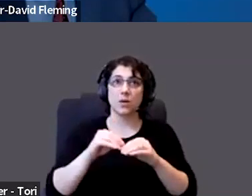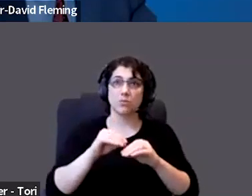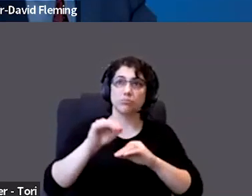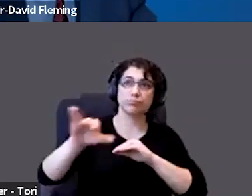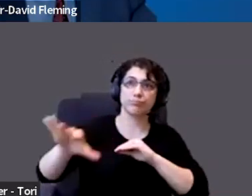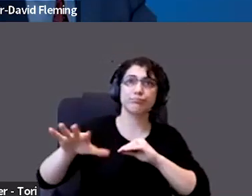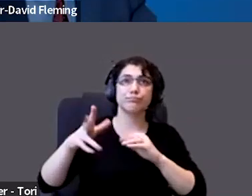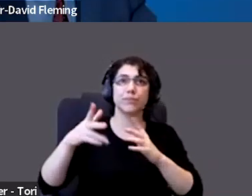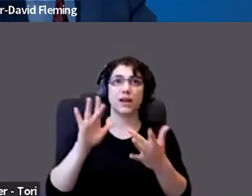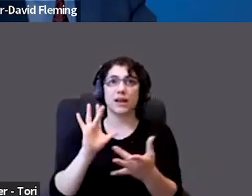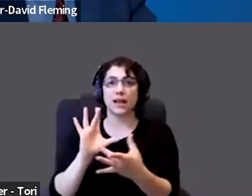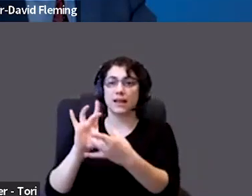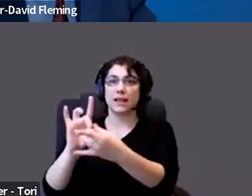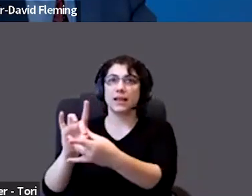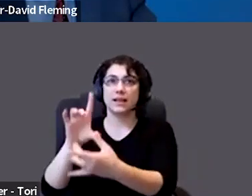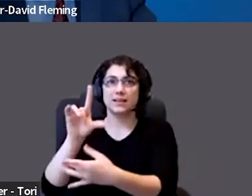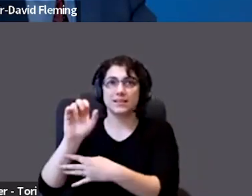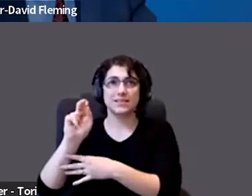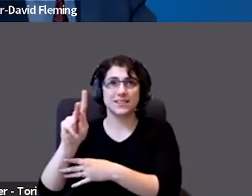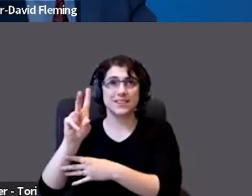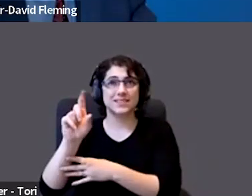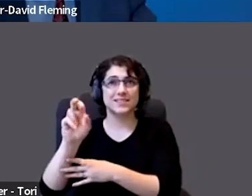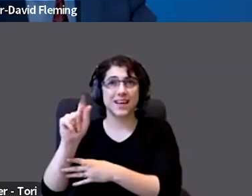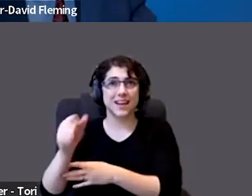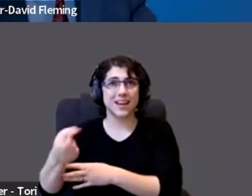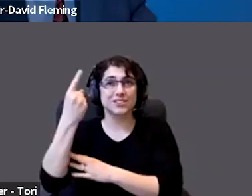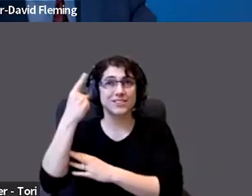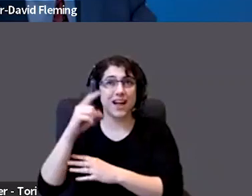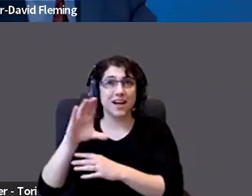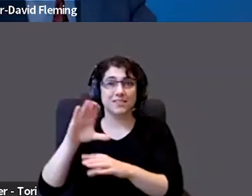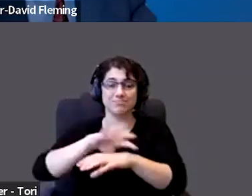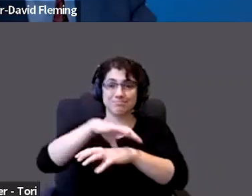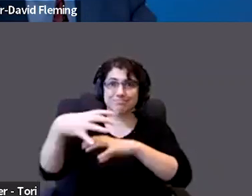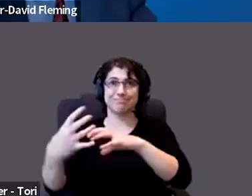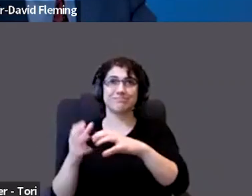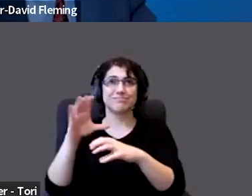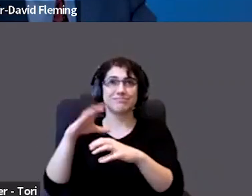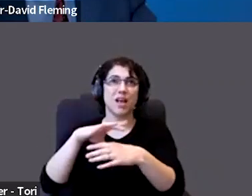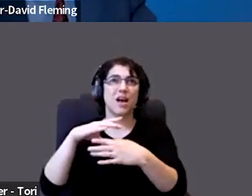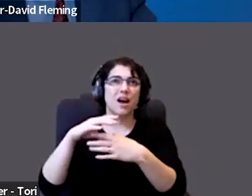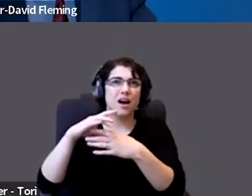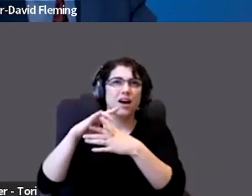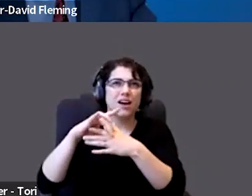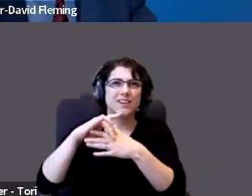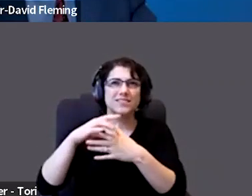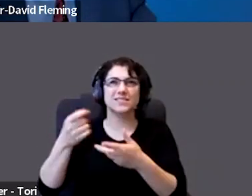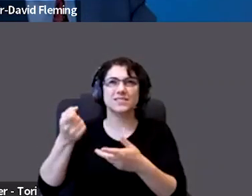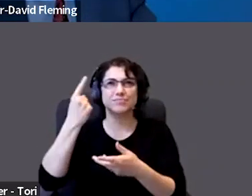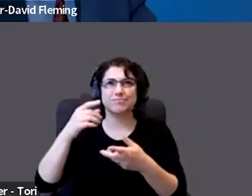and understand the context around a case so that they can infer the social determinants of health and other factors that may be available